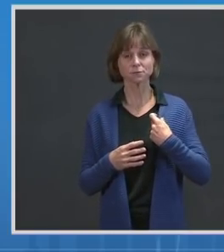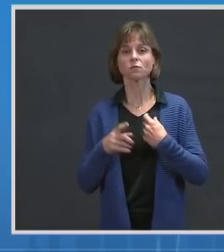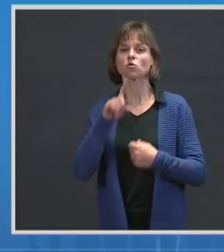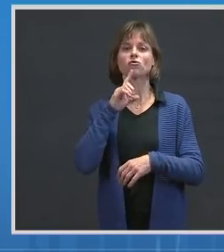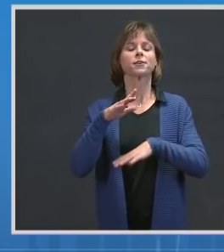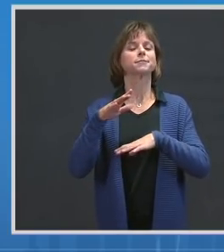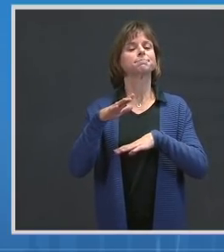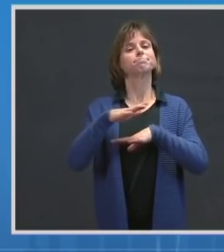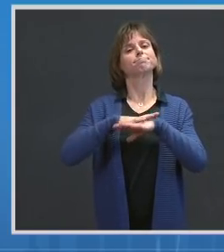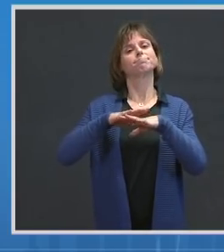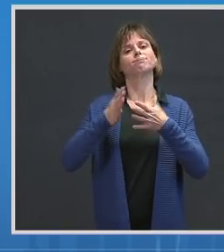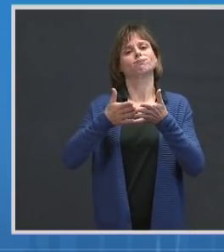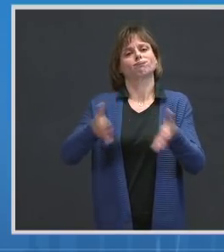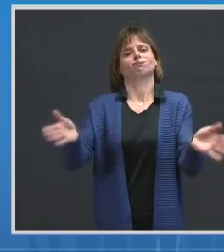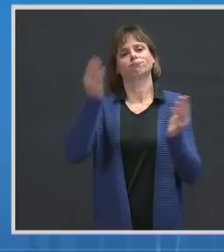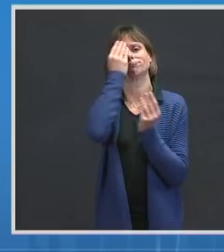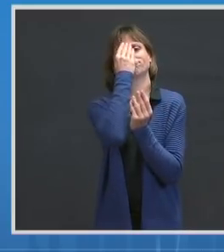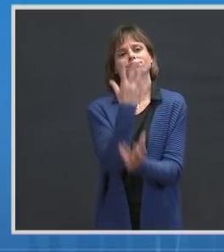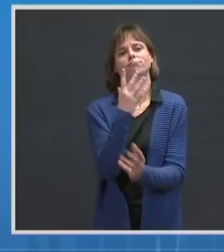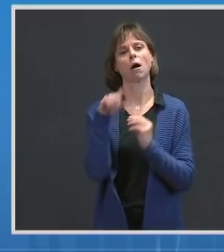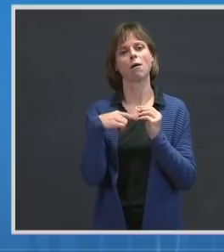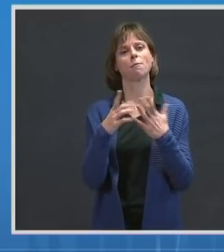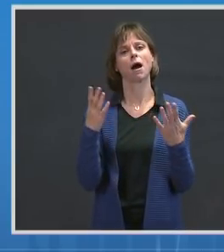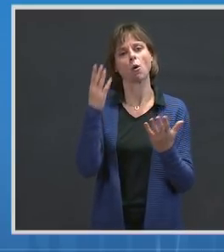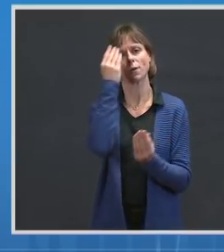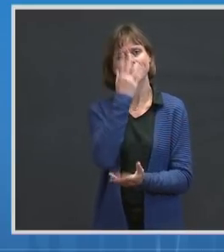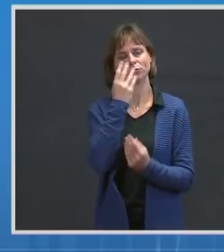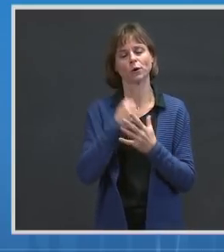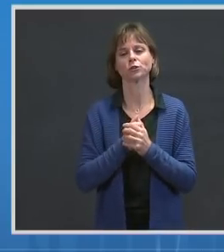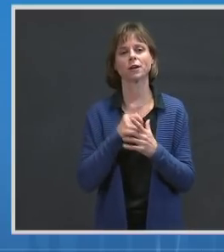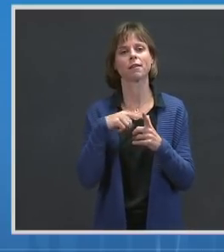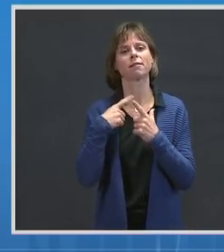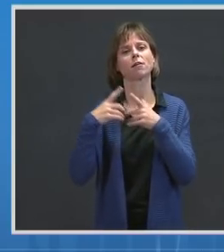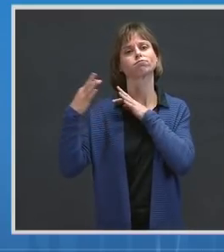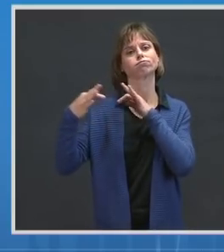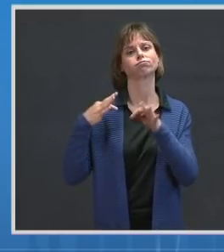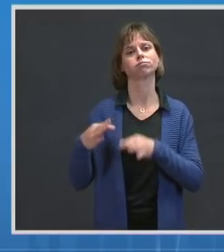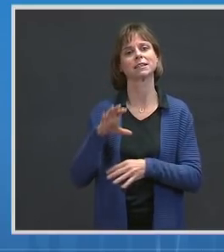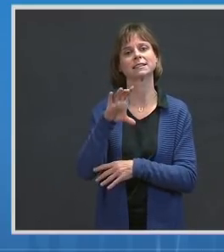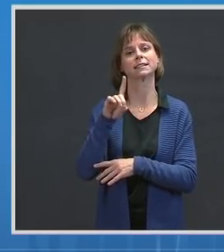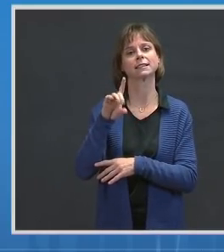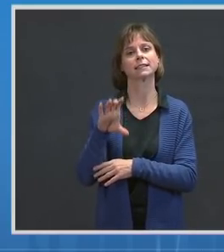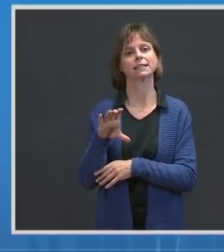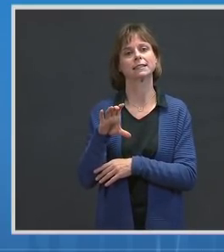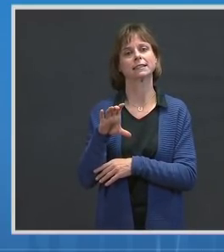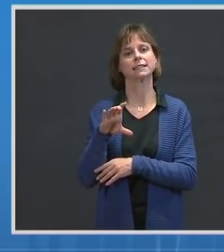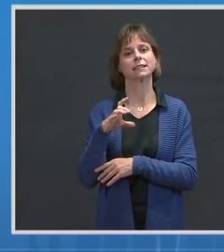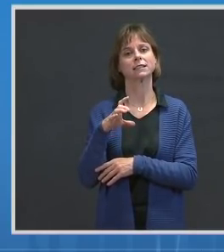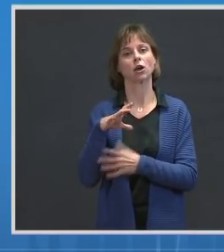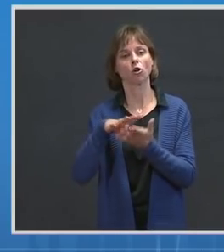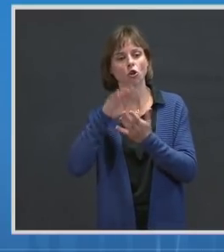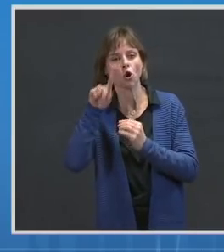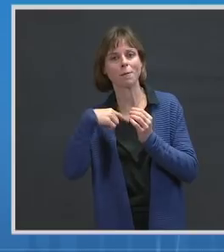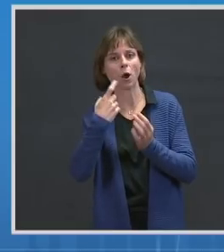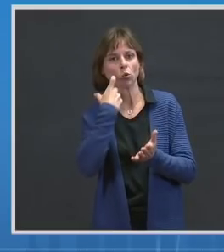and then I want to briefly discuss with you what CDC knows about recently detected COVID-19 variants and what we're doing in response.